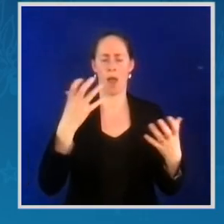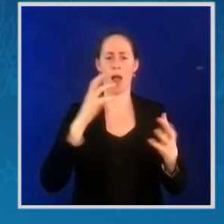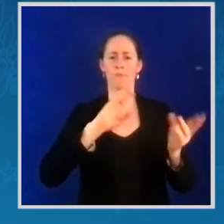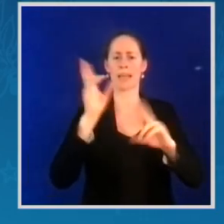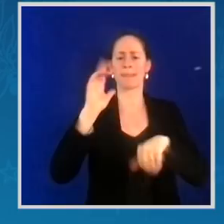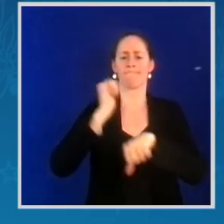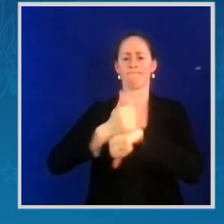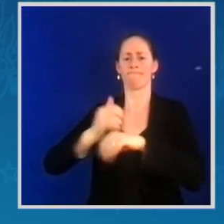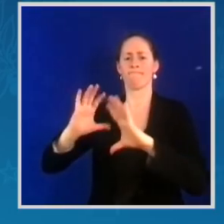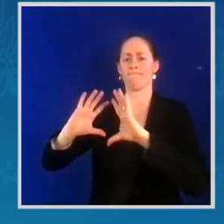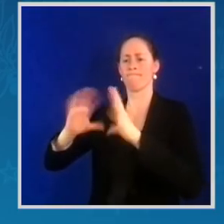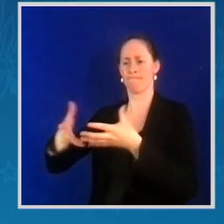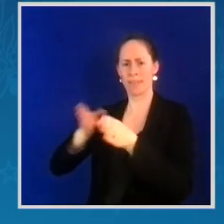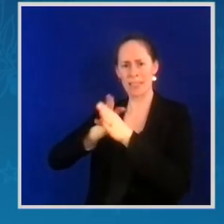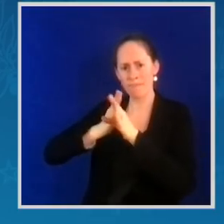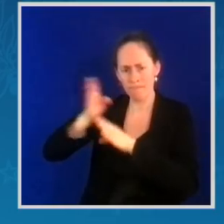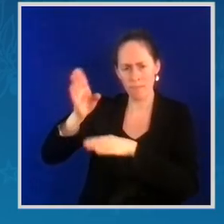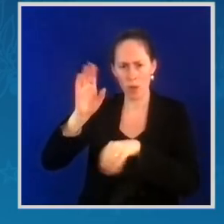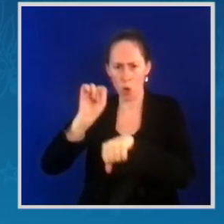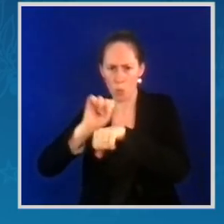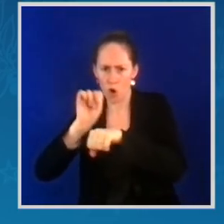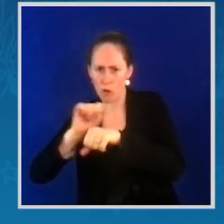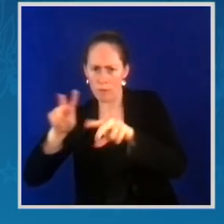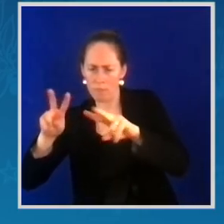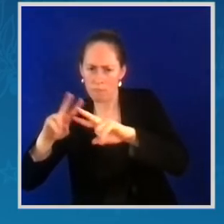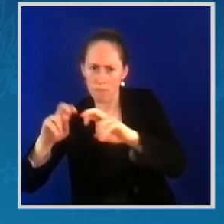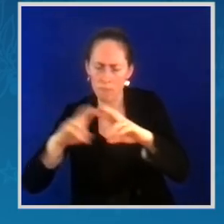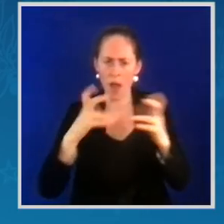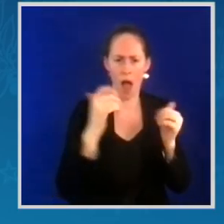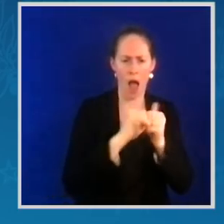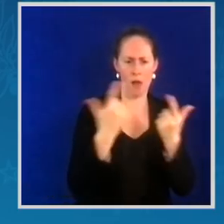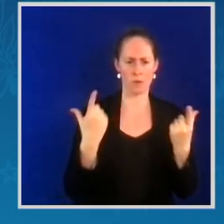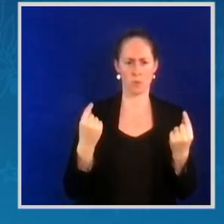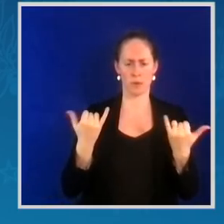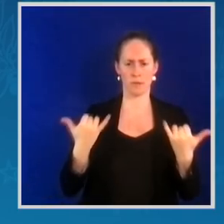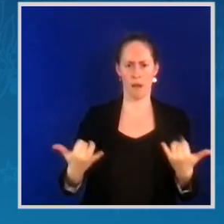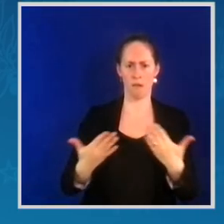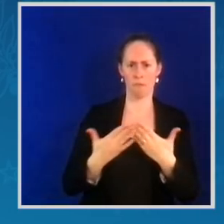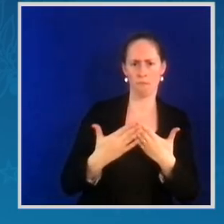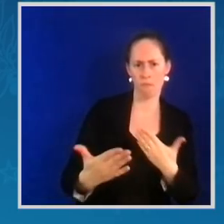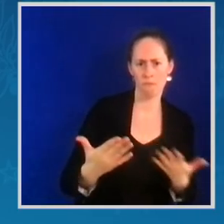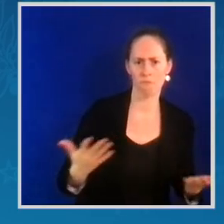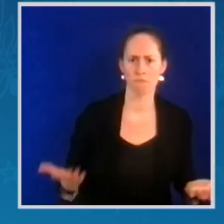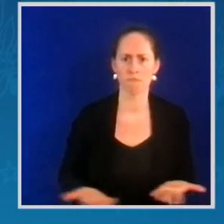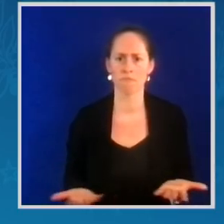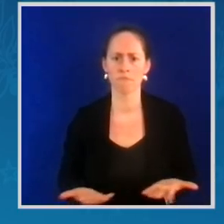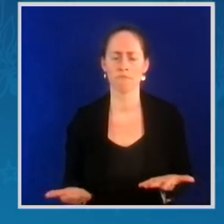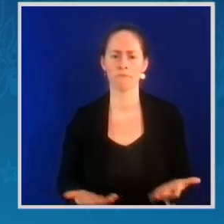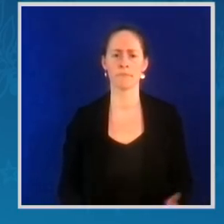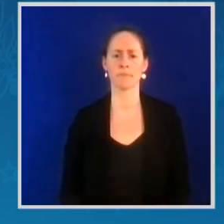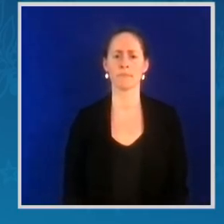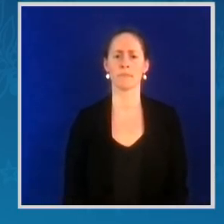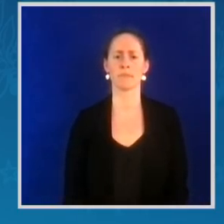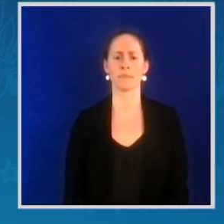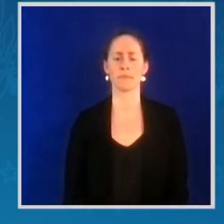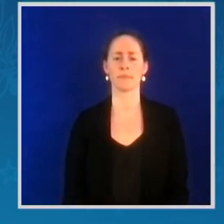There was a discussion about also what Mexico will do in terms of increasing its temporary work